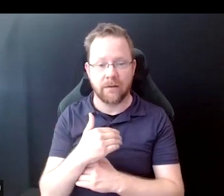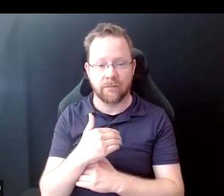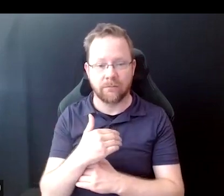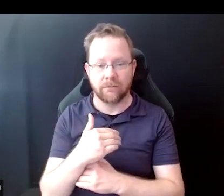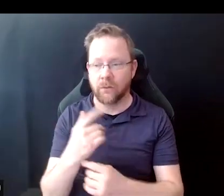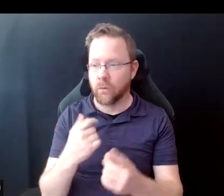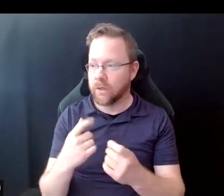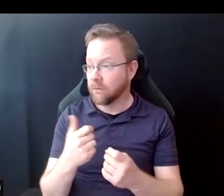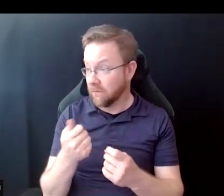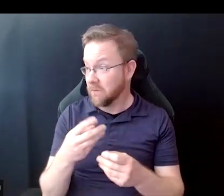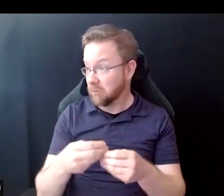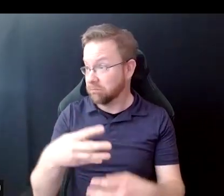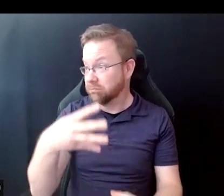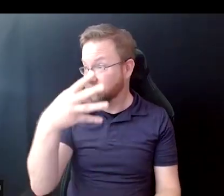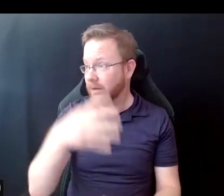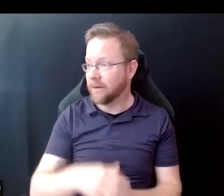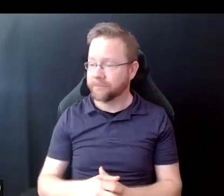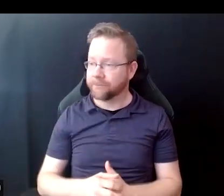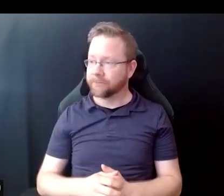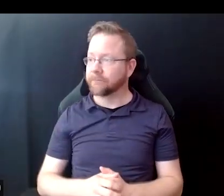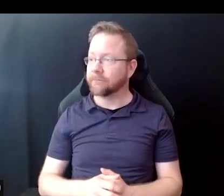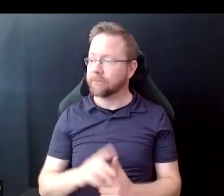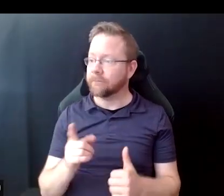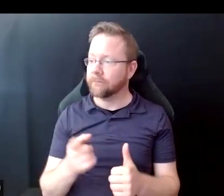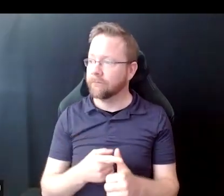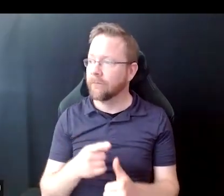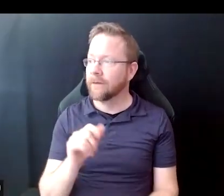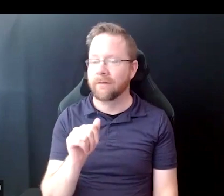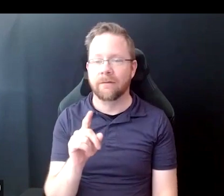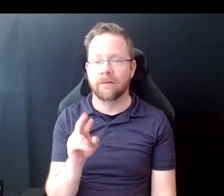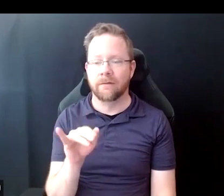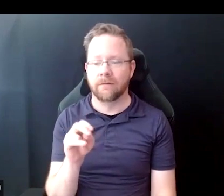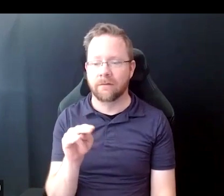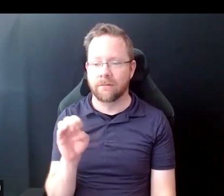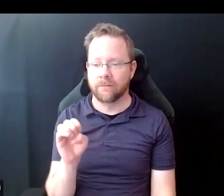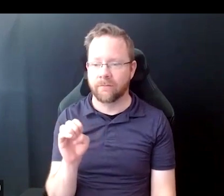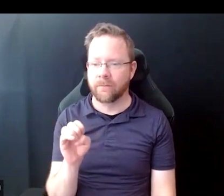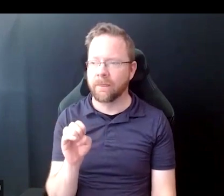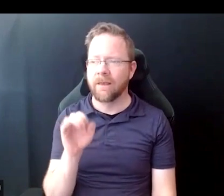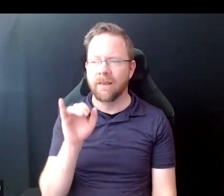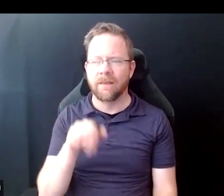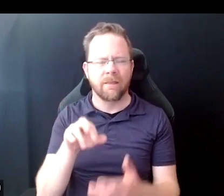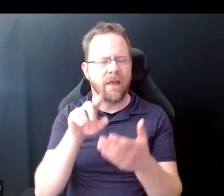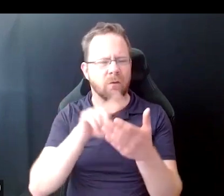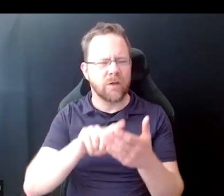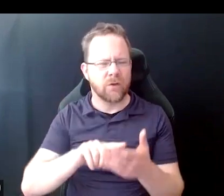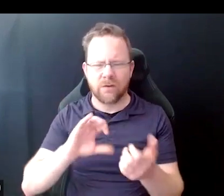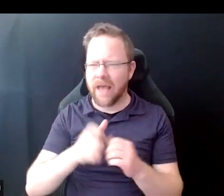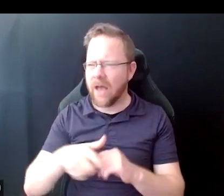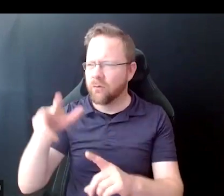We already have quite a few in here for you. First one from Adrian. How might you see this research being applied to train astronauts